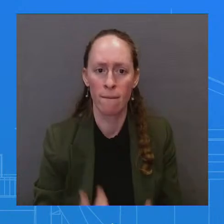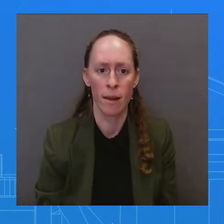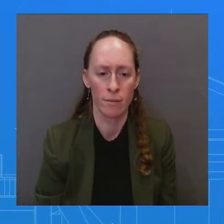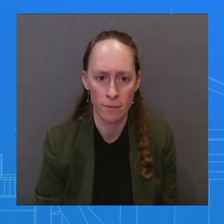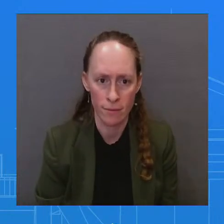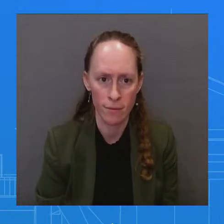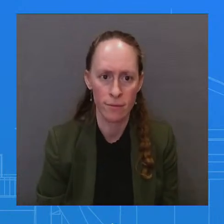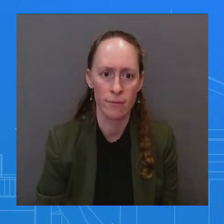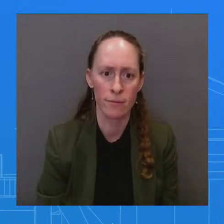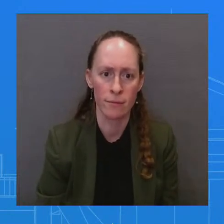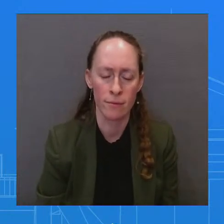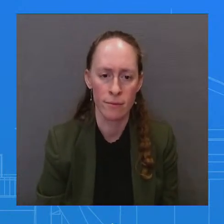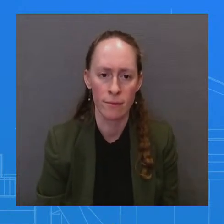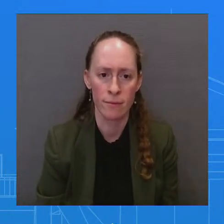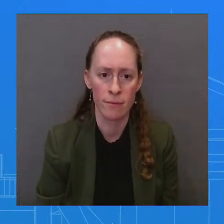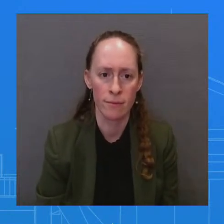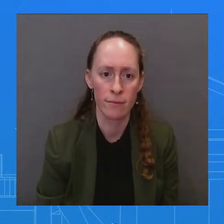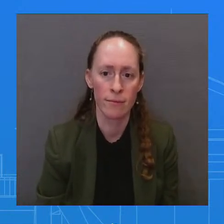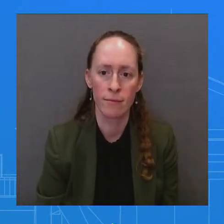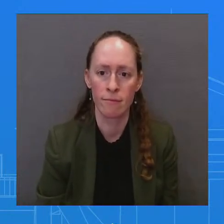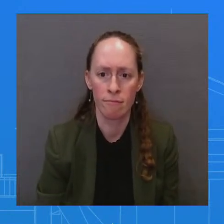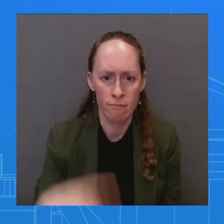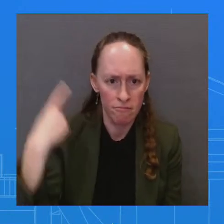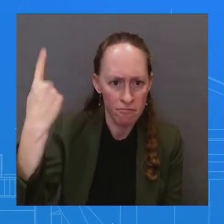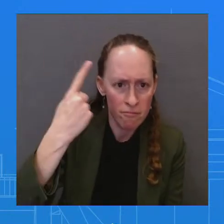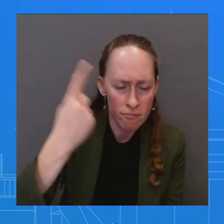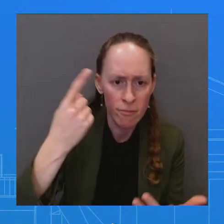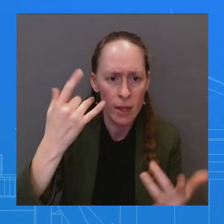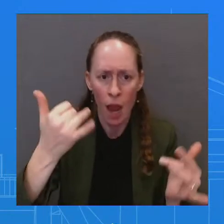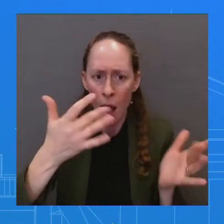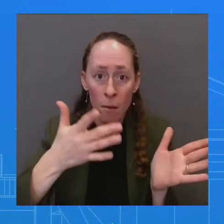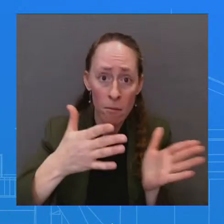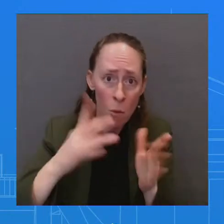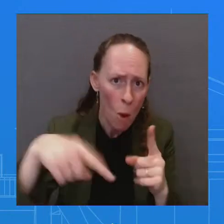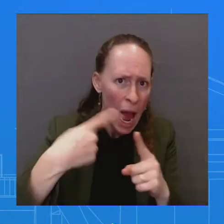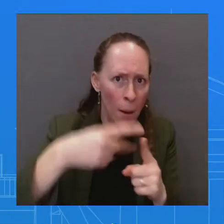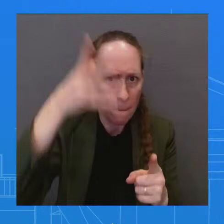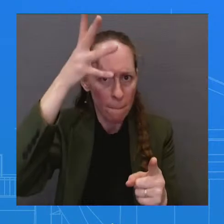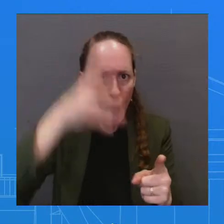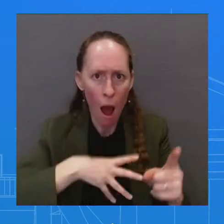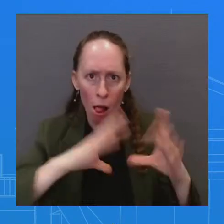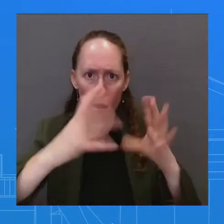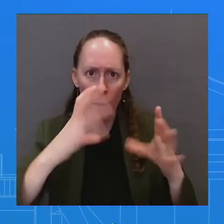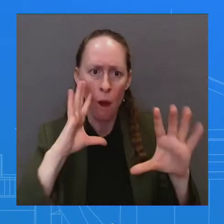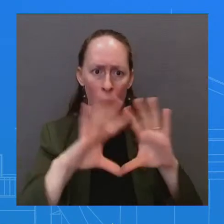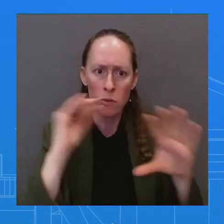we're focused on this extension here for 20 more hostages over the course of two days. And as I said in my opening statement,